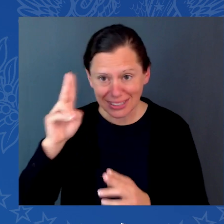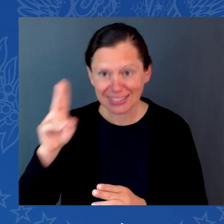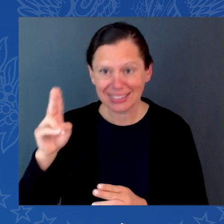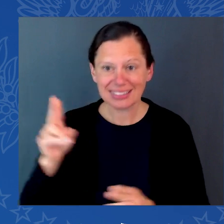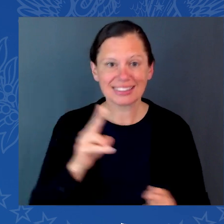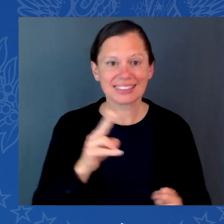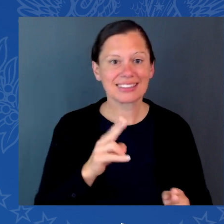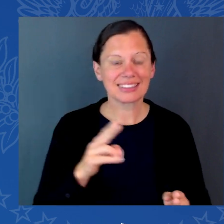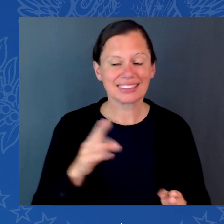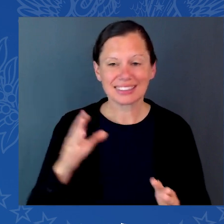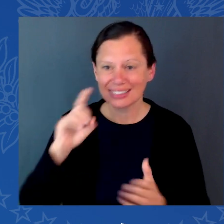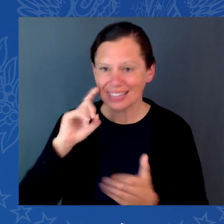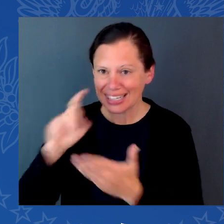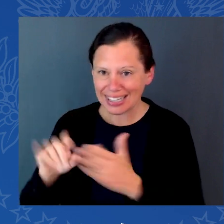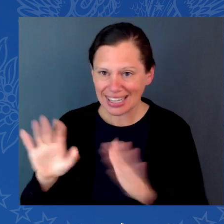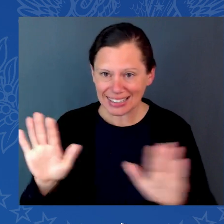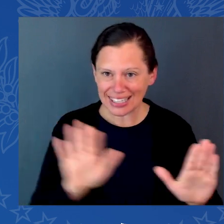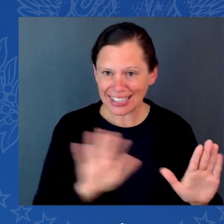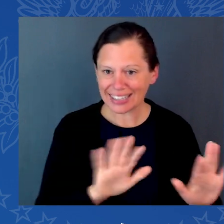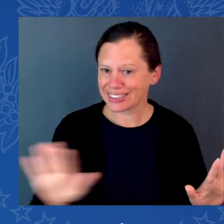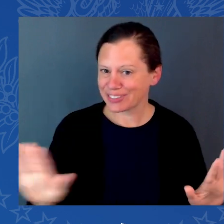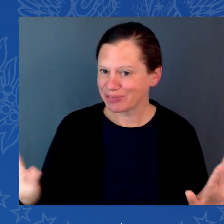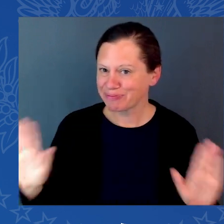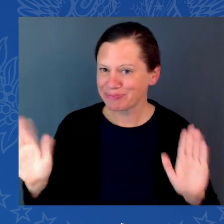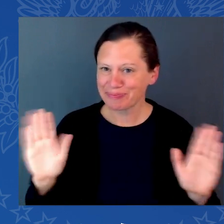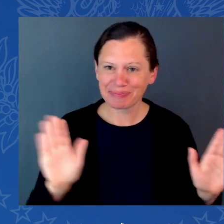It gives me immense pleasure